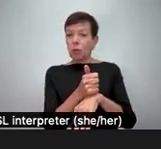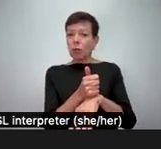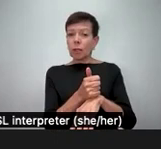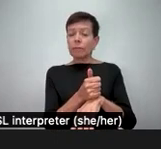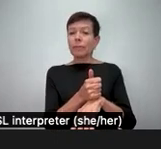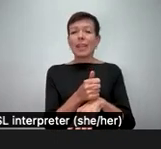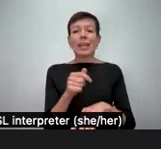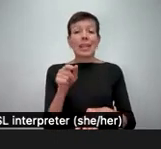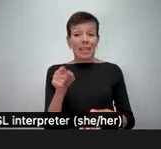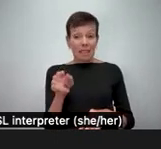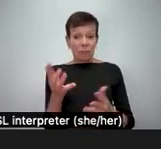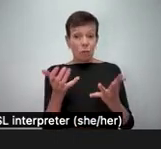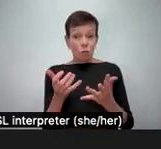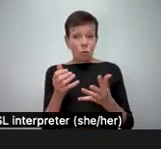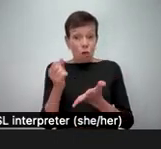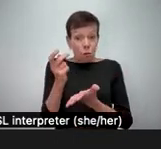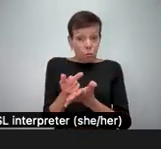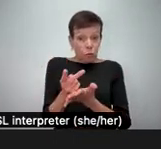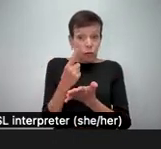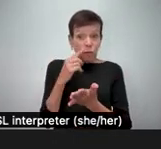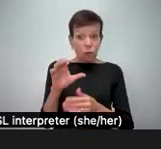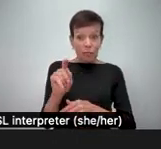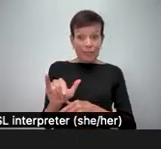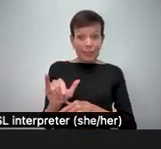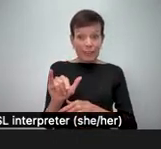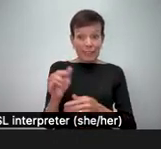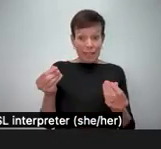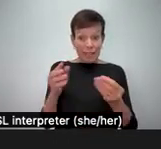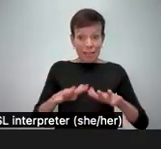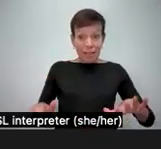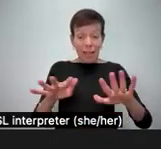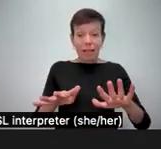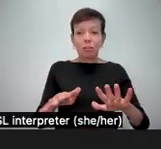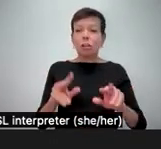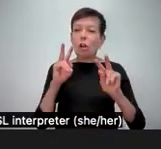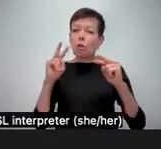getting approvals for city land is the City of Calgary Neighbourhood Services. In the